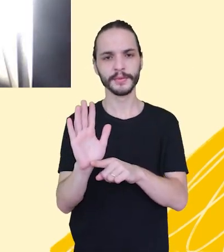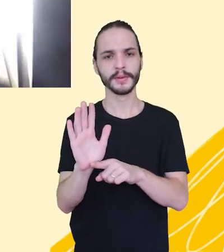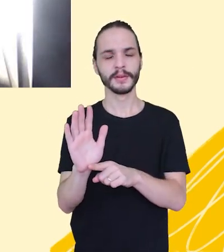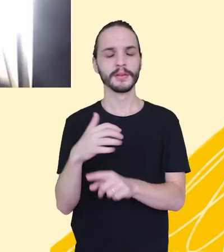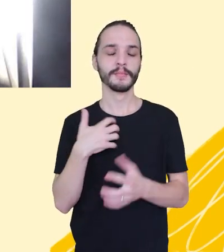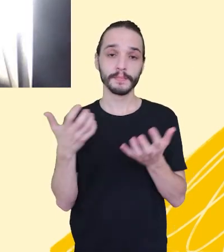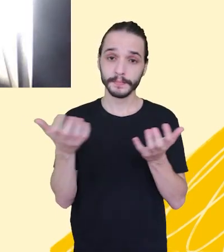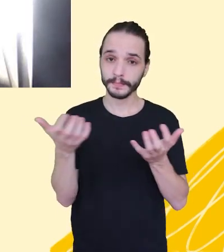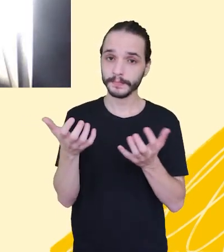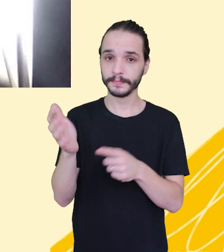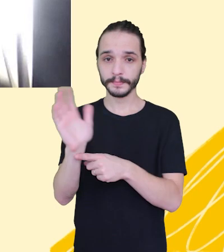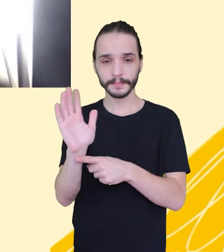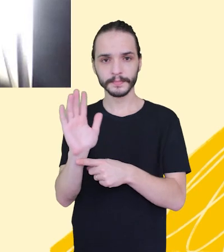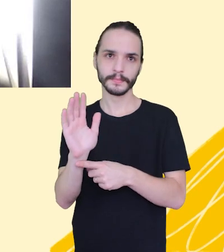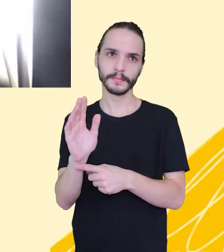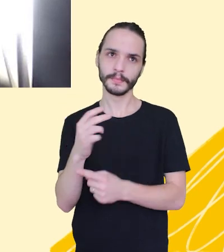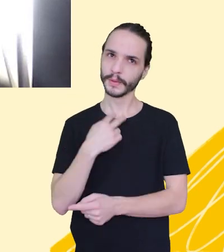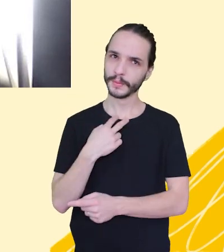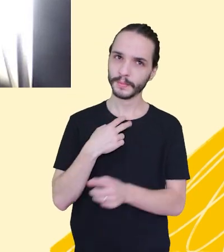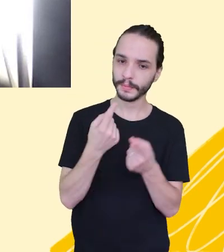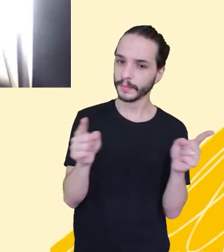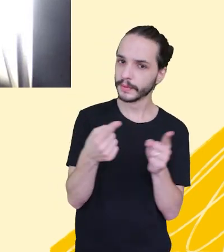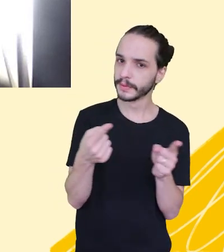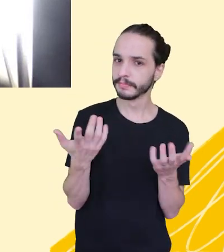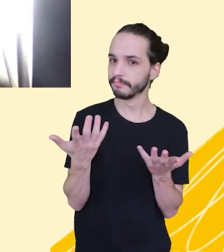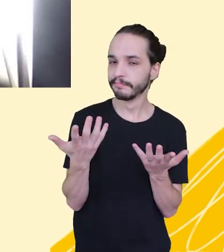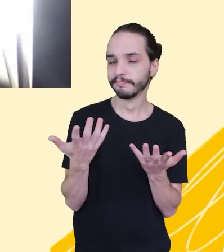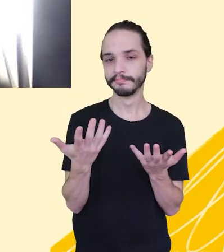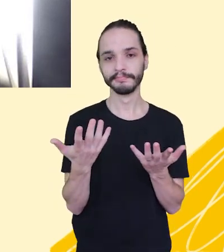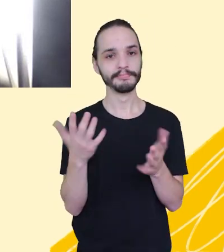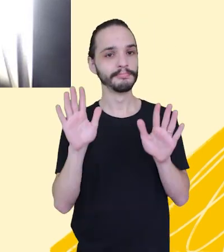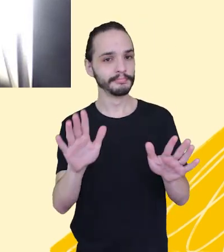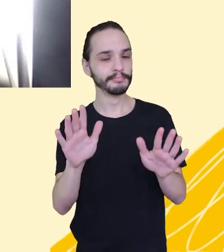But because I had the wish for music, sometimes